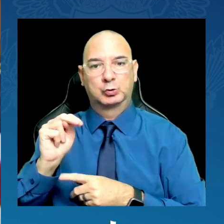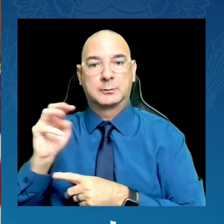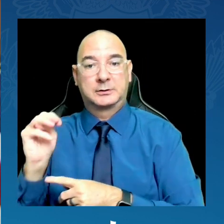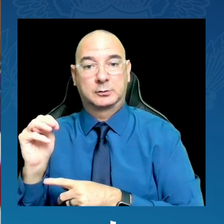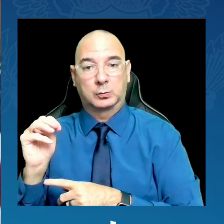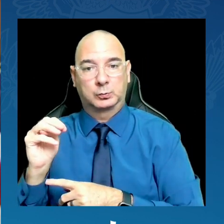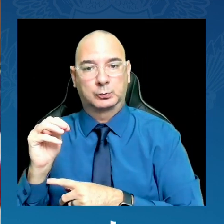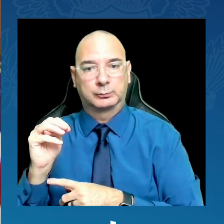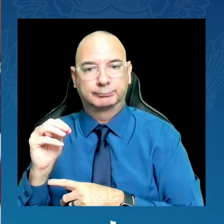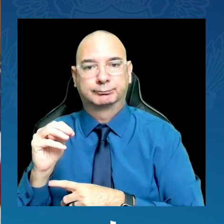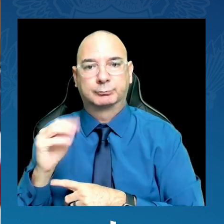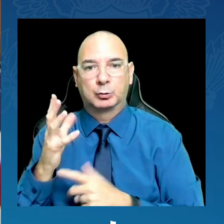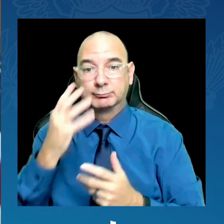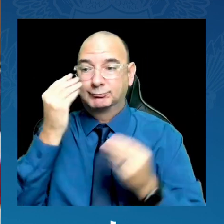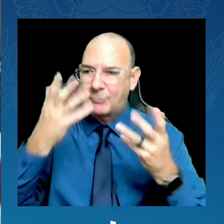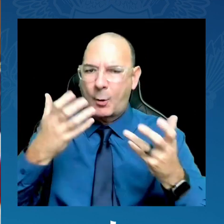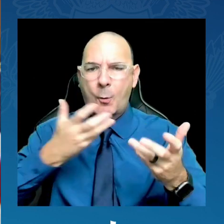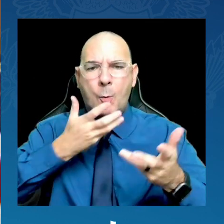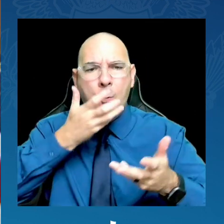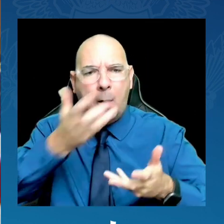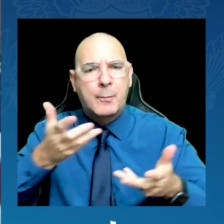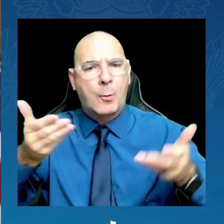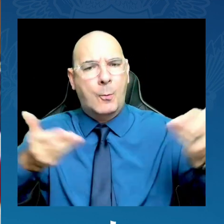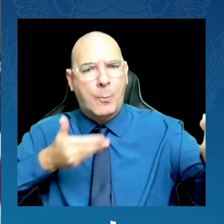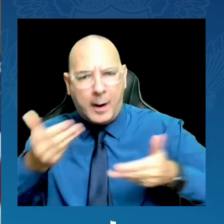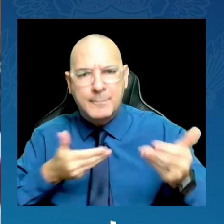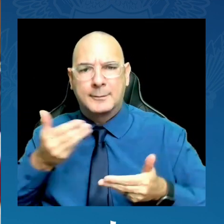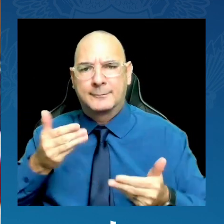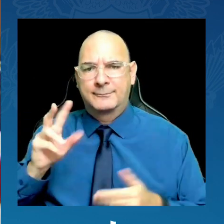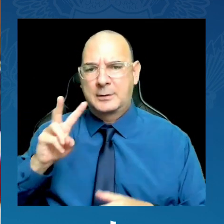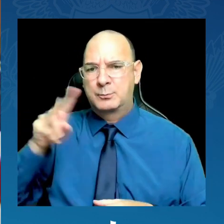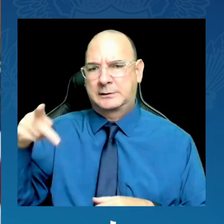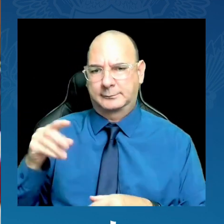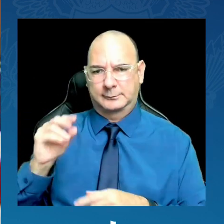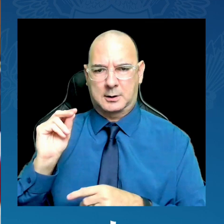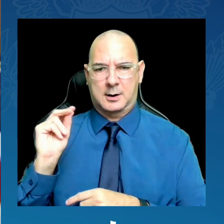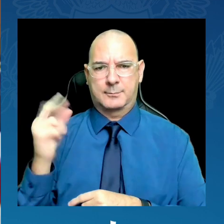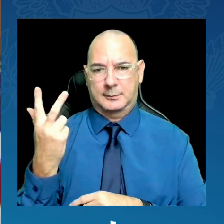to Vice President Kamala Harris and the National Space Council.